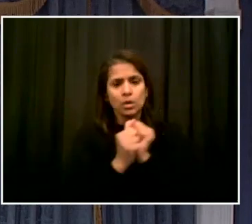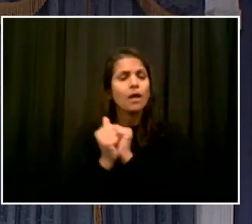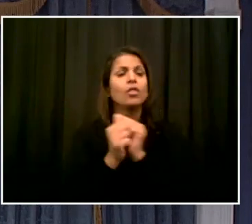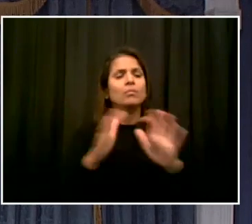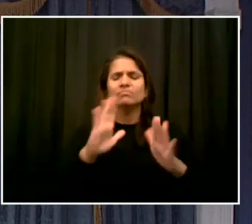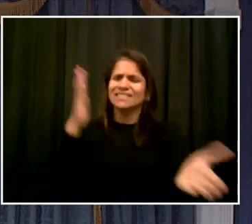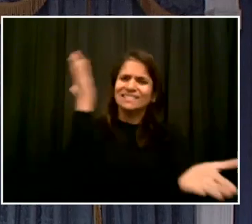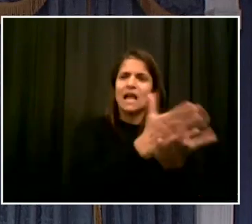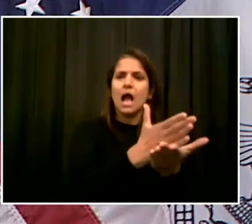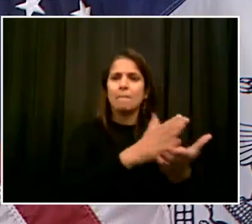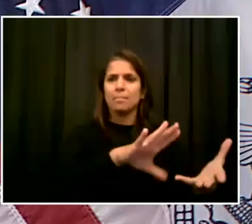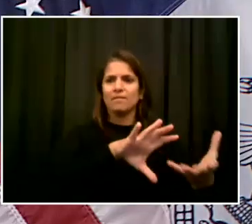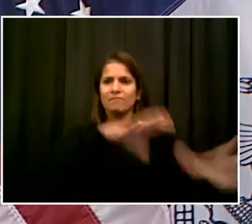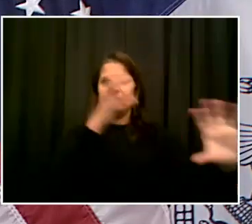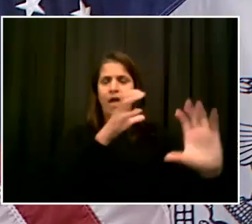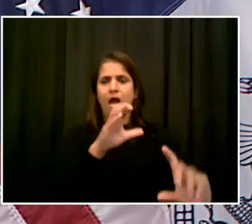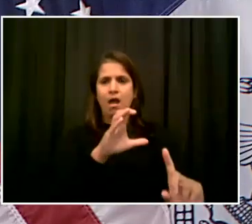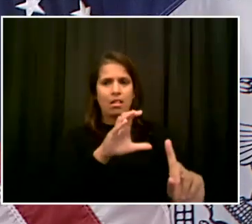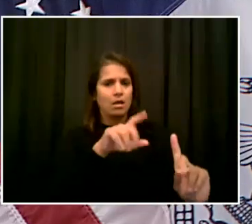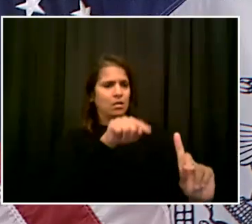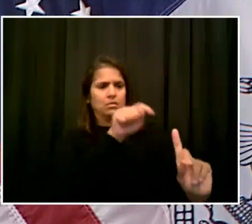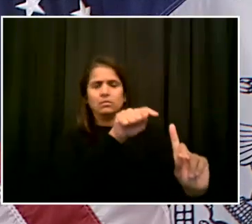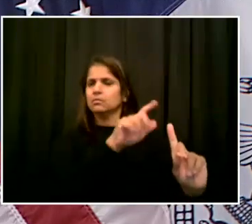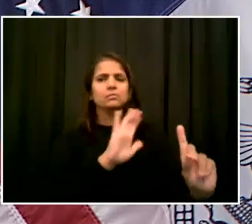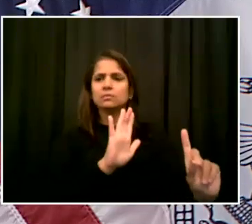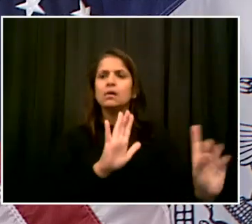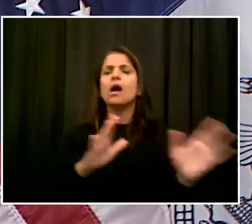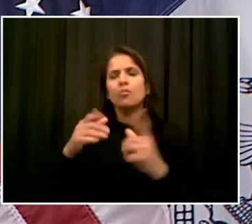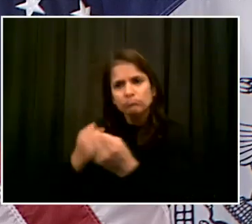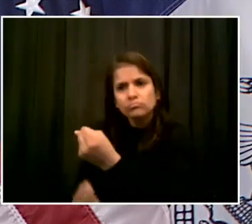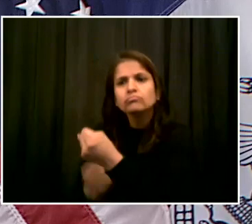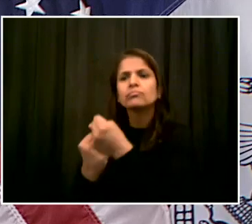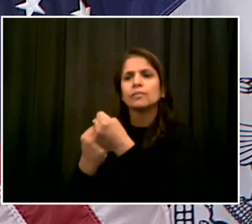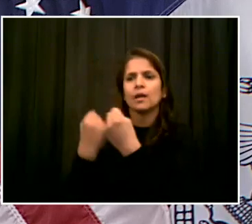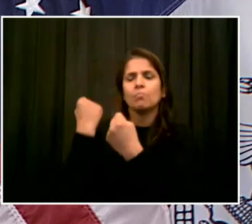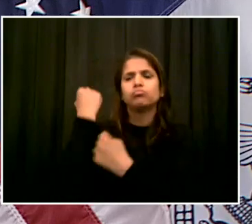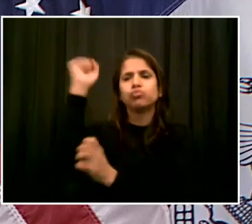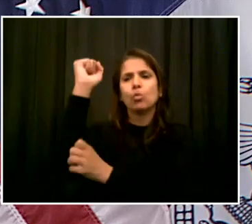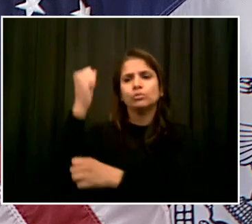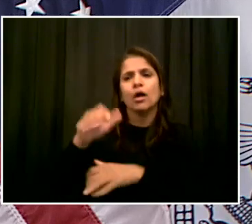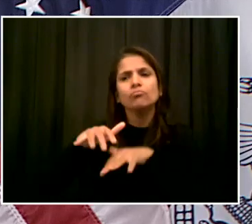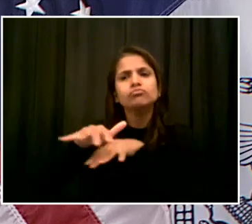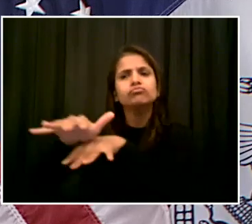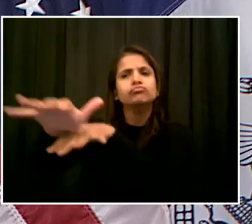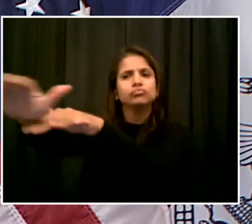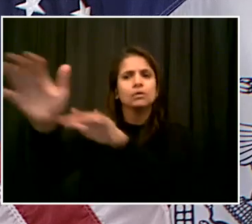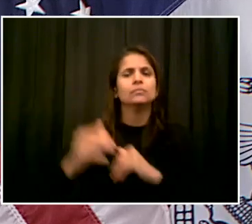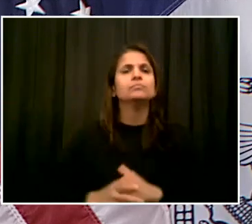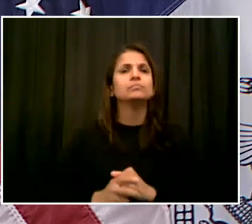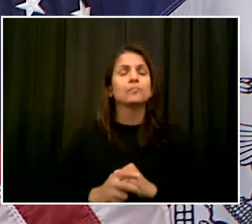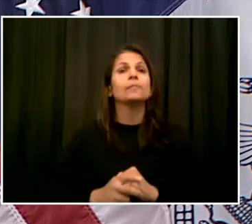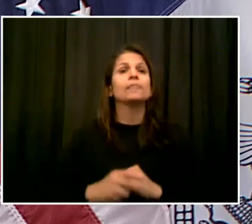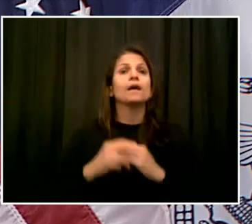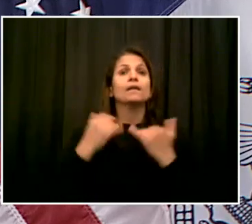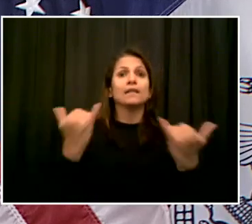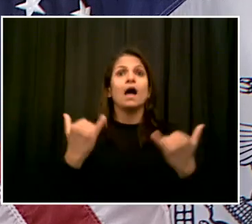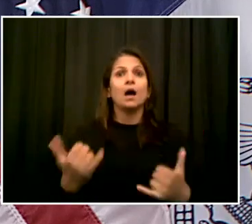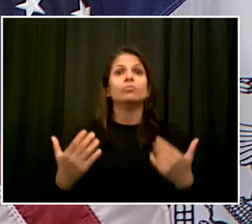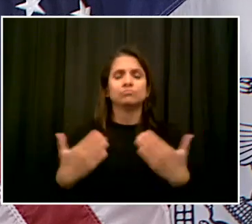THANK YOU. THANK YO, U COMMISSIONER. L'SET GOO T QUESTIONS. LET US KNOW. SHAWN FROM THE DAILY NEWS.